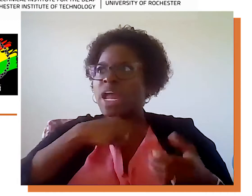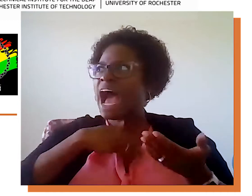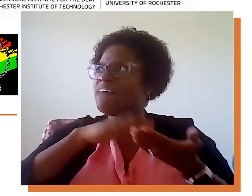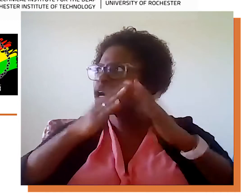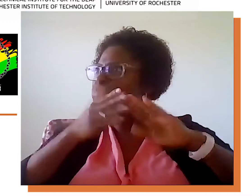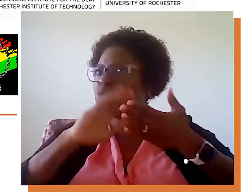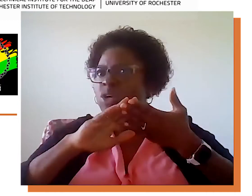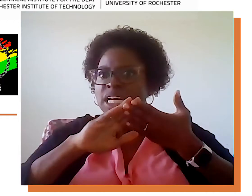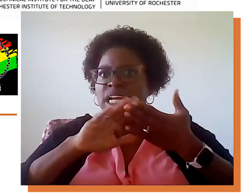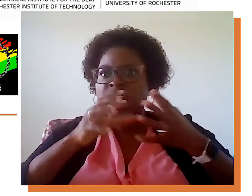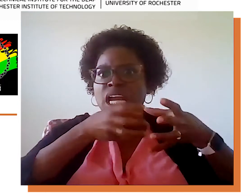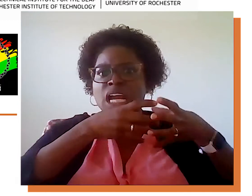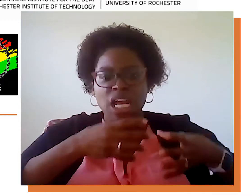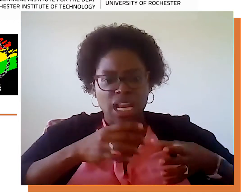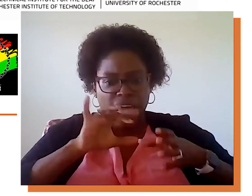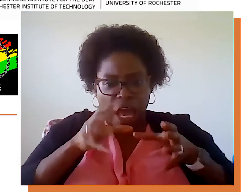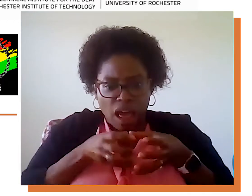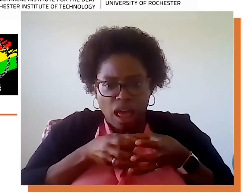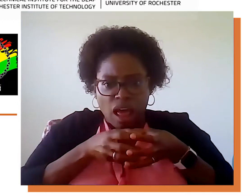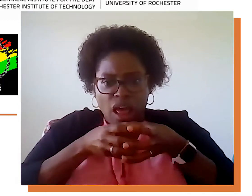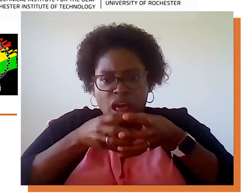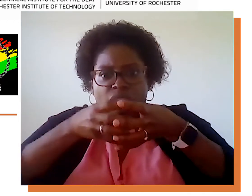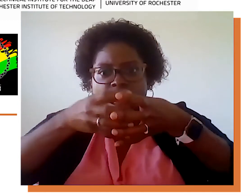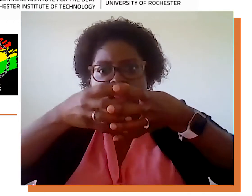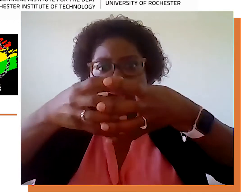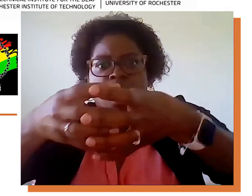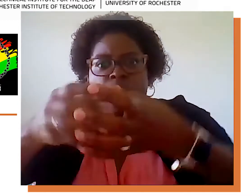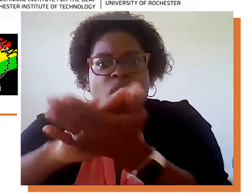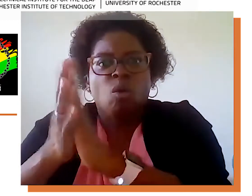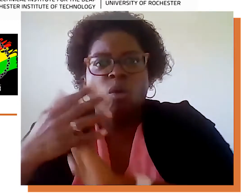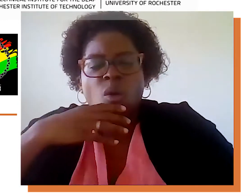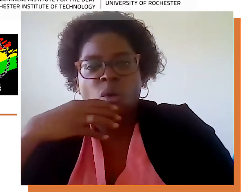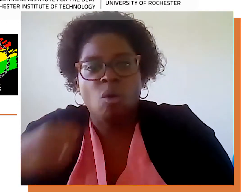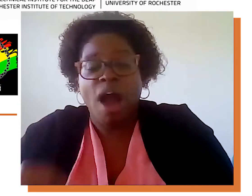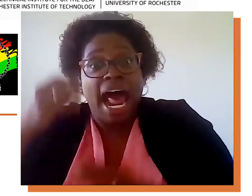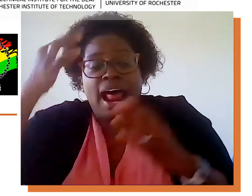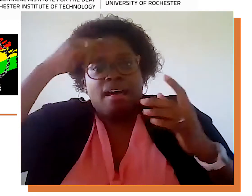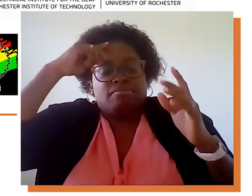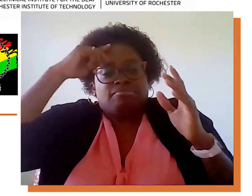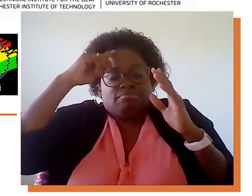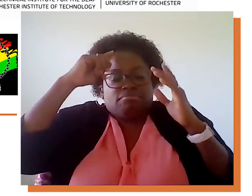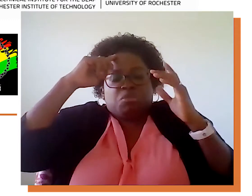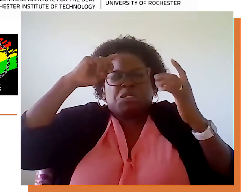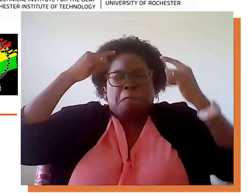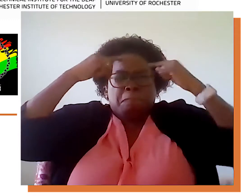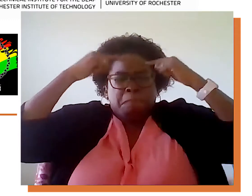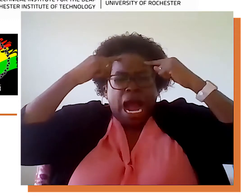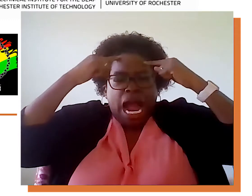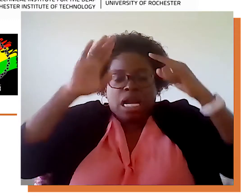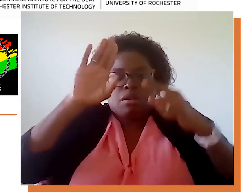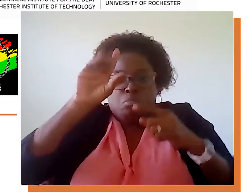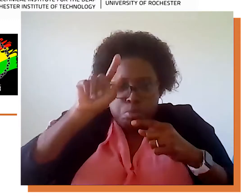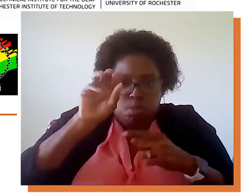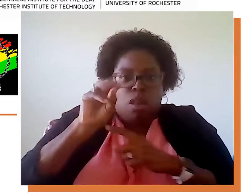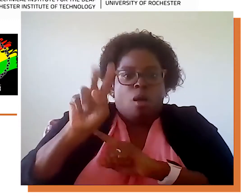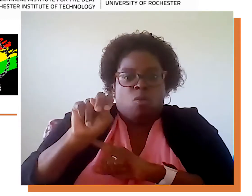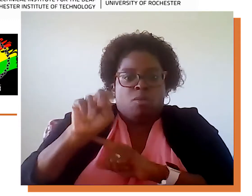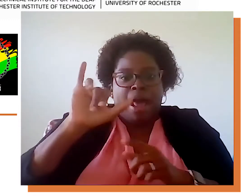But I was able to see role models who had progressed much further through their life experiences than I had in my mind,